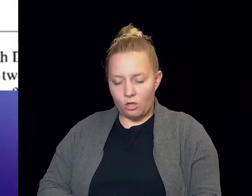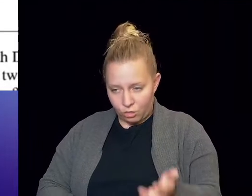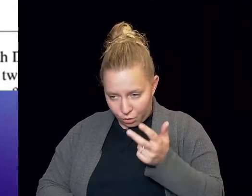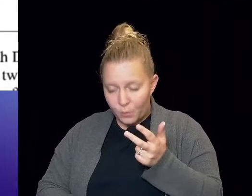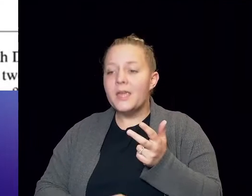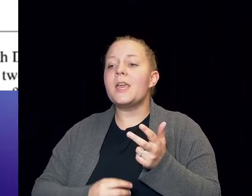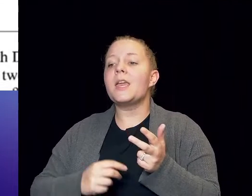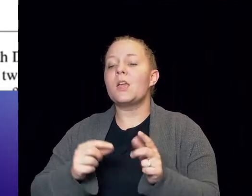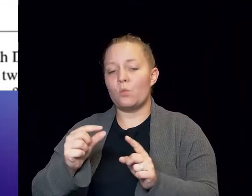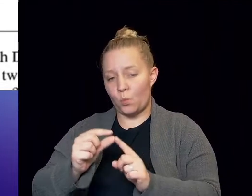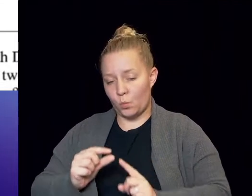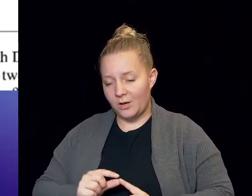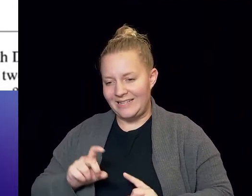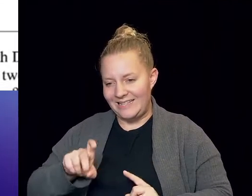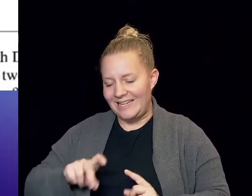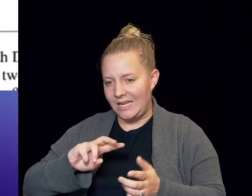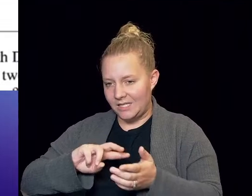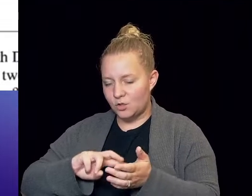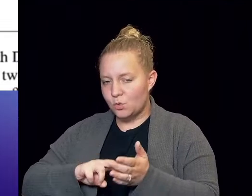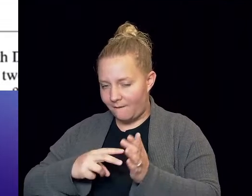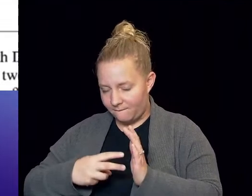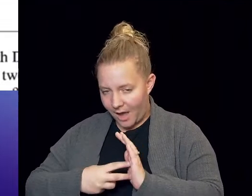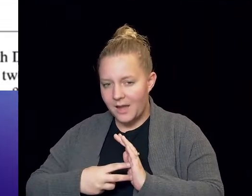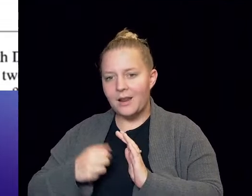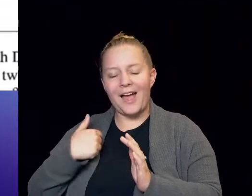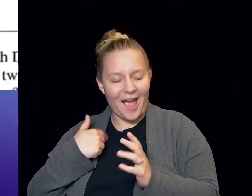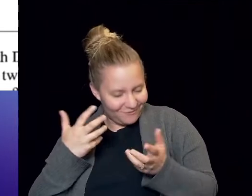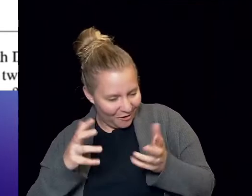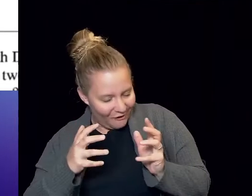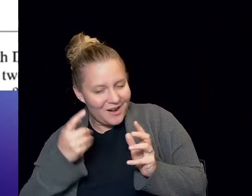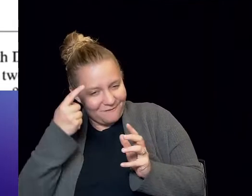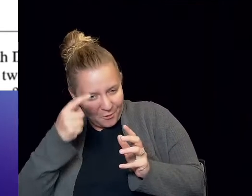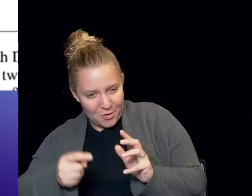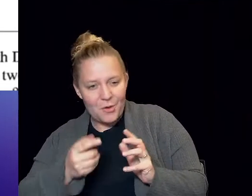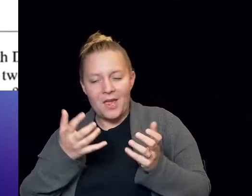needing to define, well I've already defined it for you, now you're just going to give us